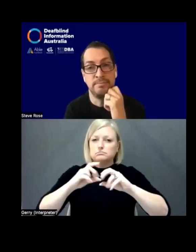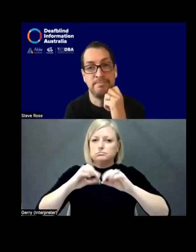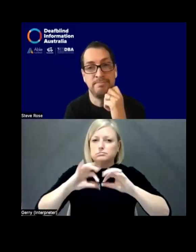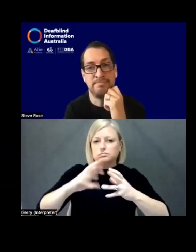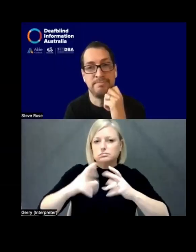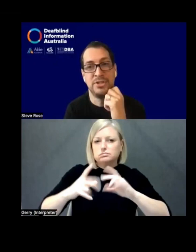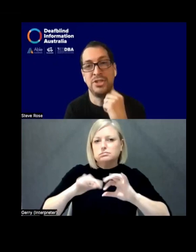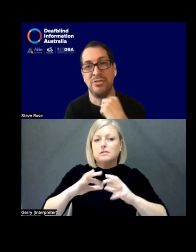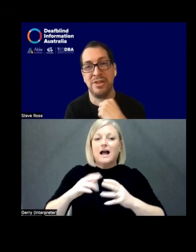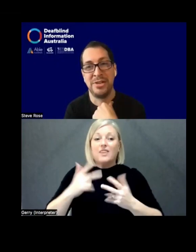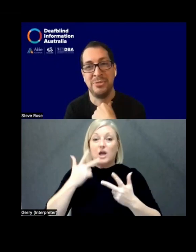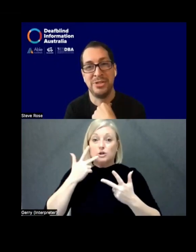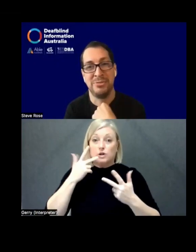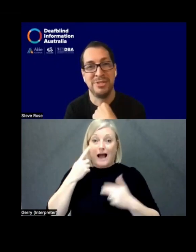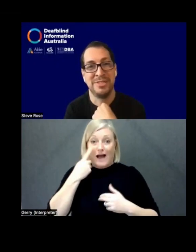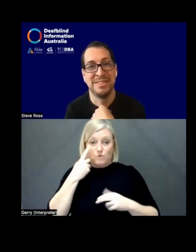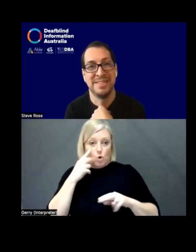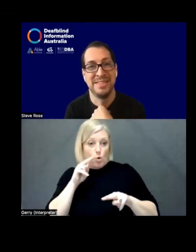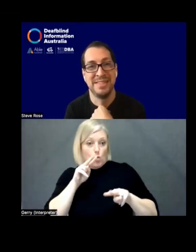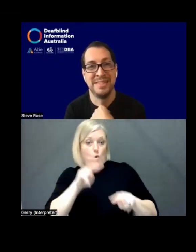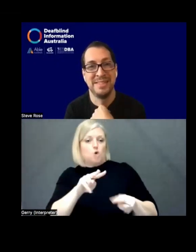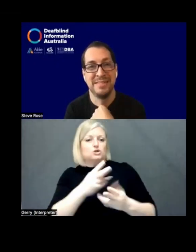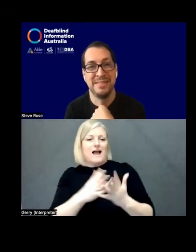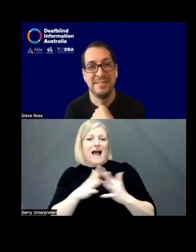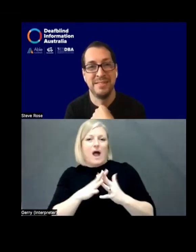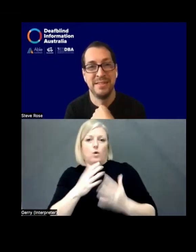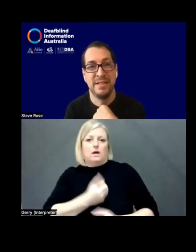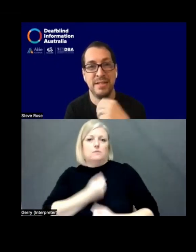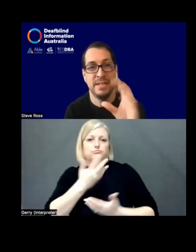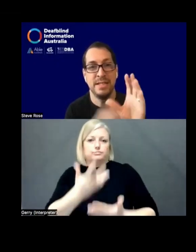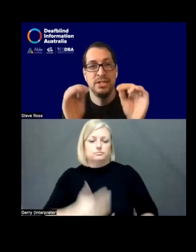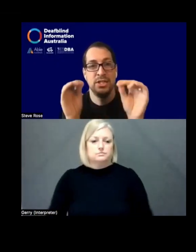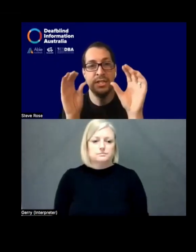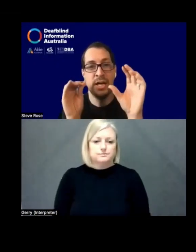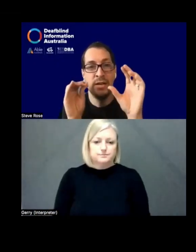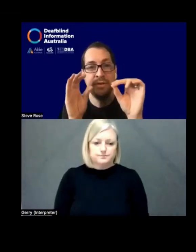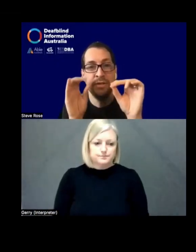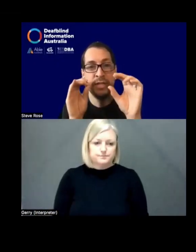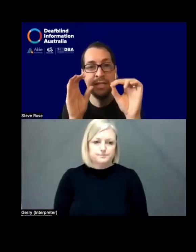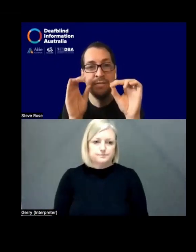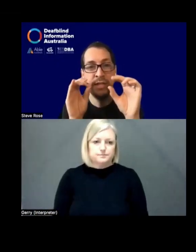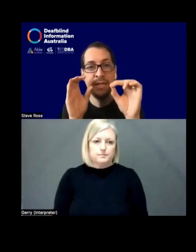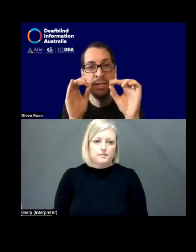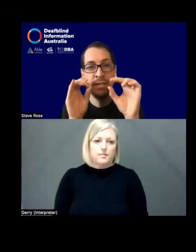Sorry, thank you interpreter. He's just kind of using his fingers